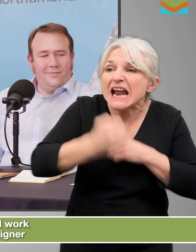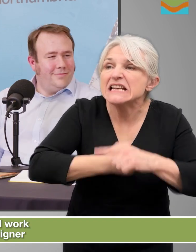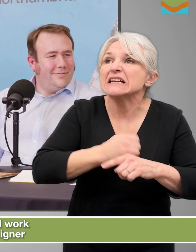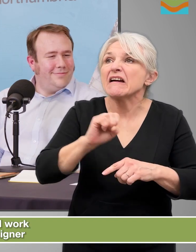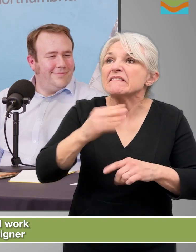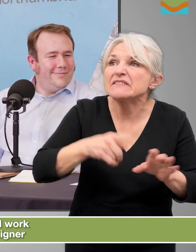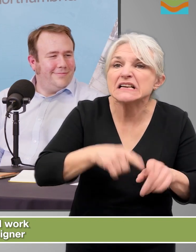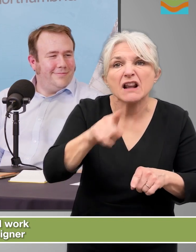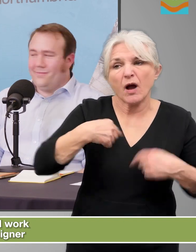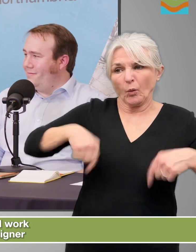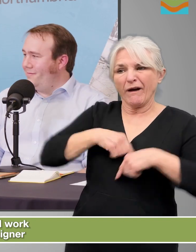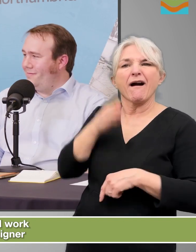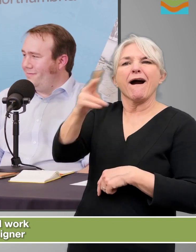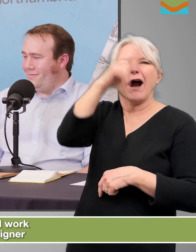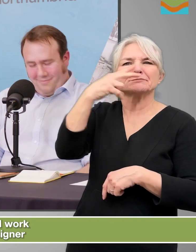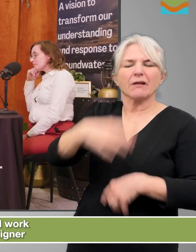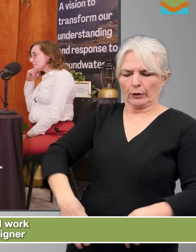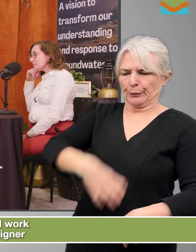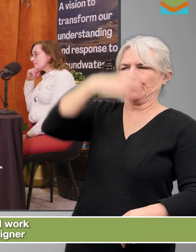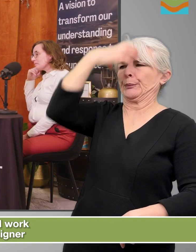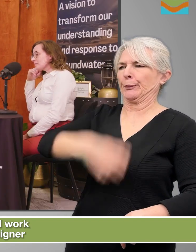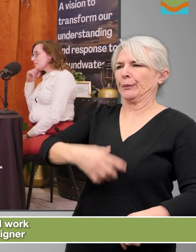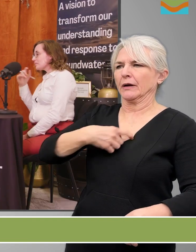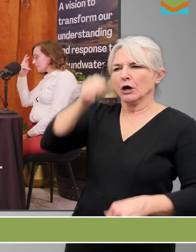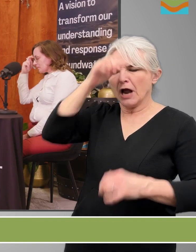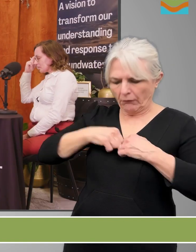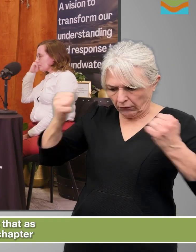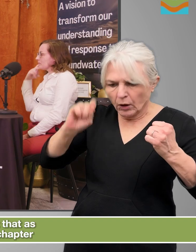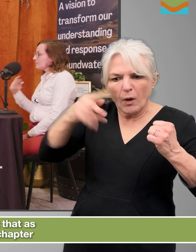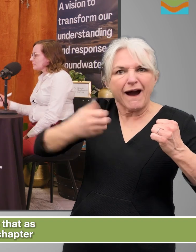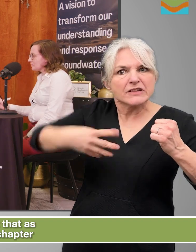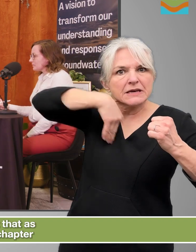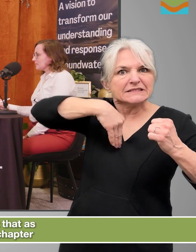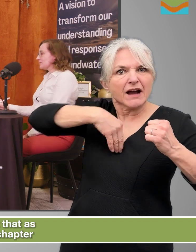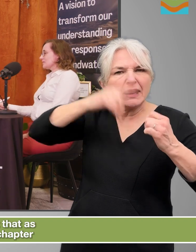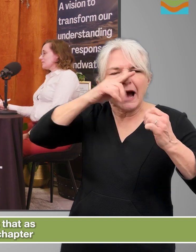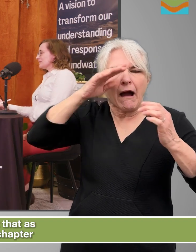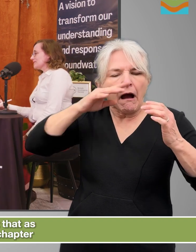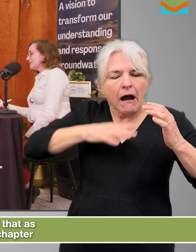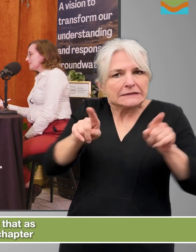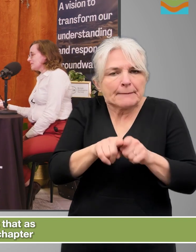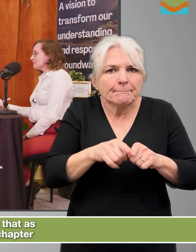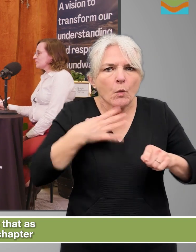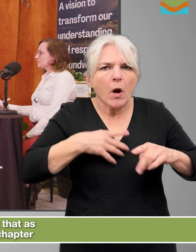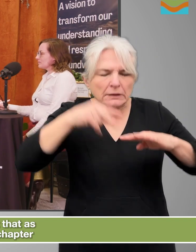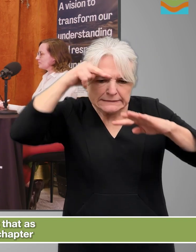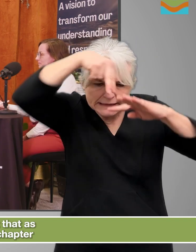because we do have one final work stream at PGN and it's a designer implementation, the reason we don't talk about that as often is because it's the final chapter